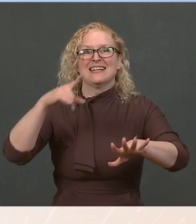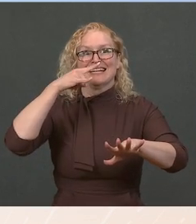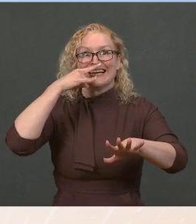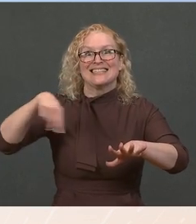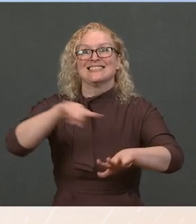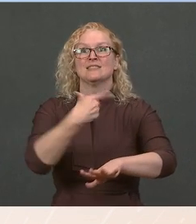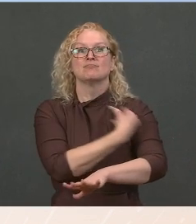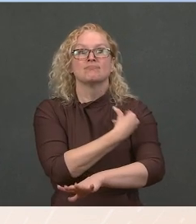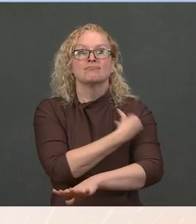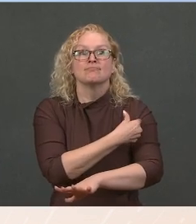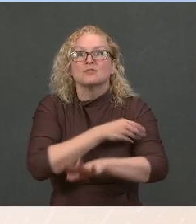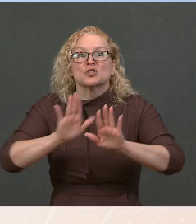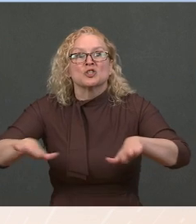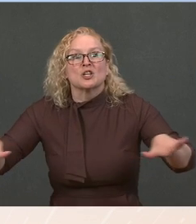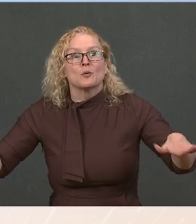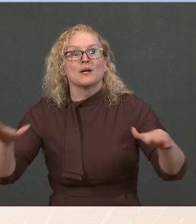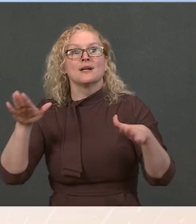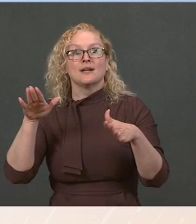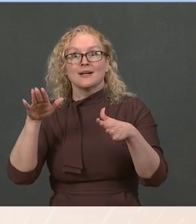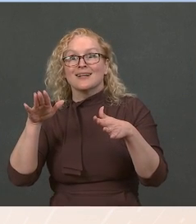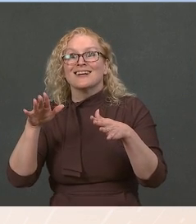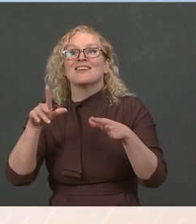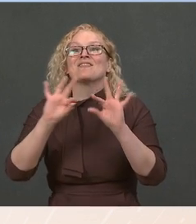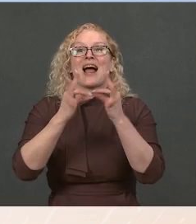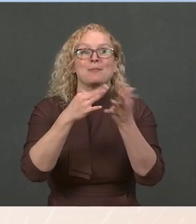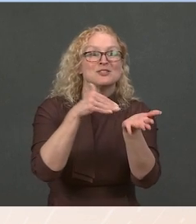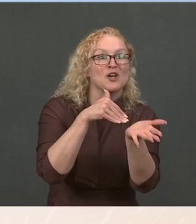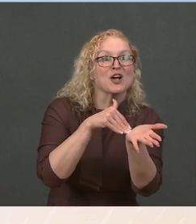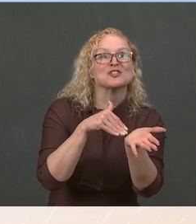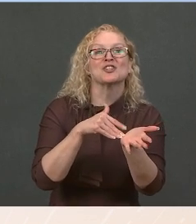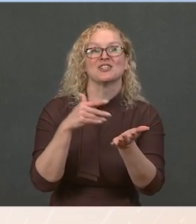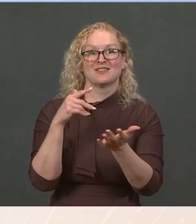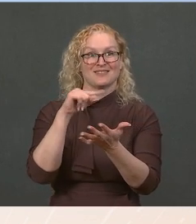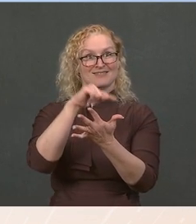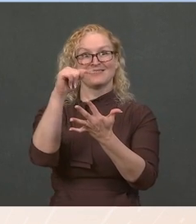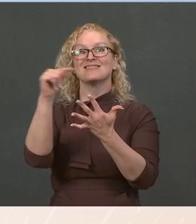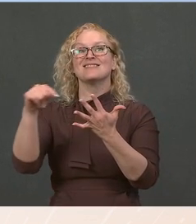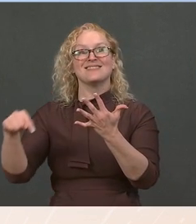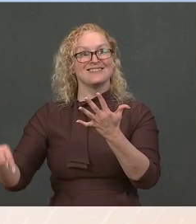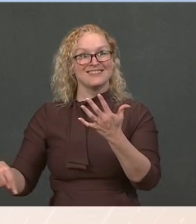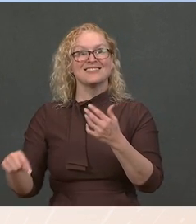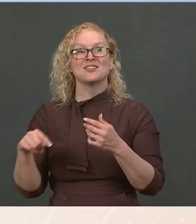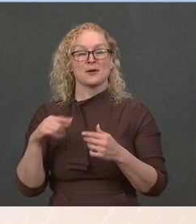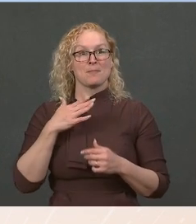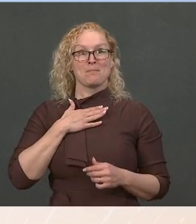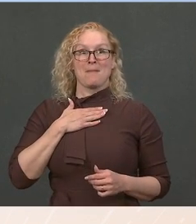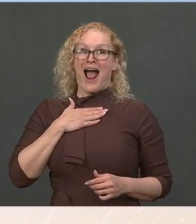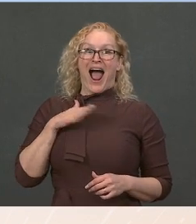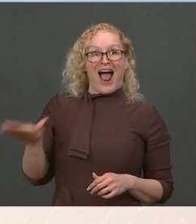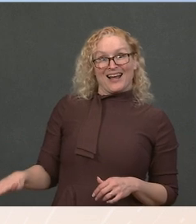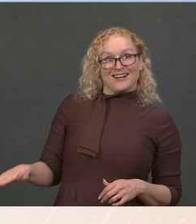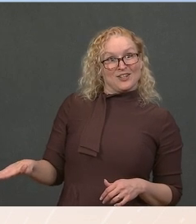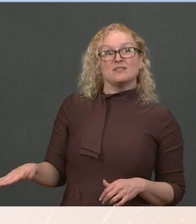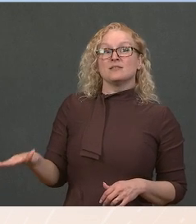Many more will this weekend and next weekend -- just like my little one. She's going to be getting her shot on Wednesday.